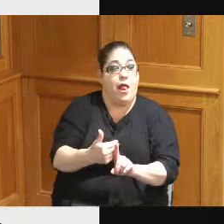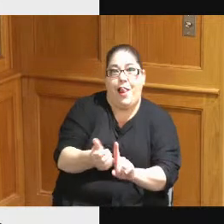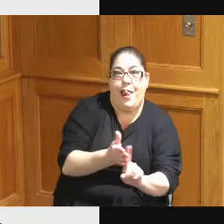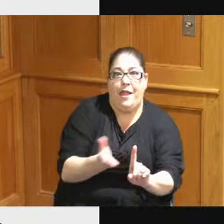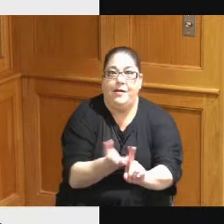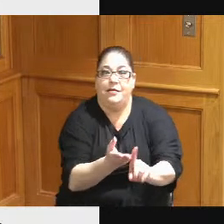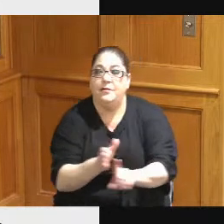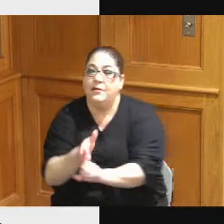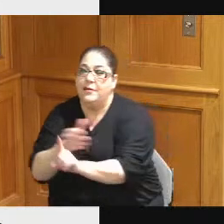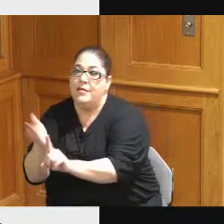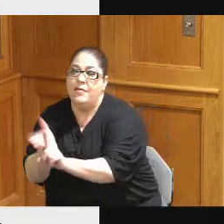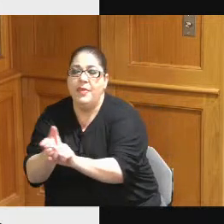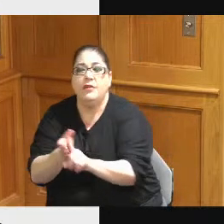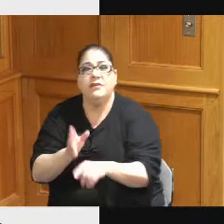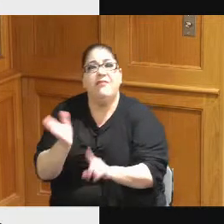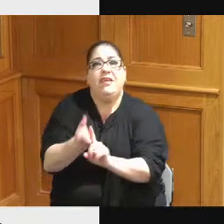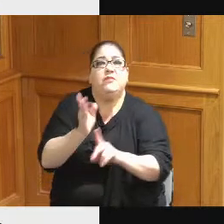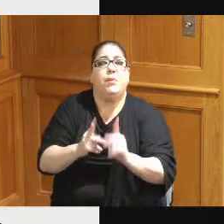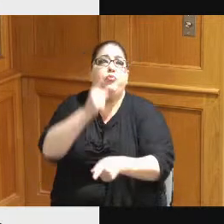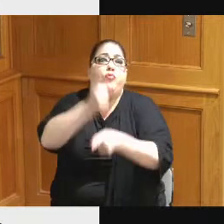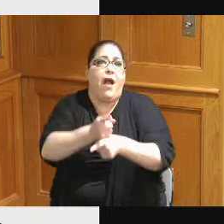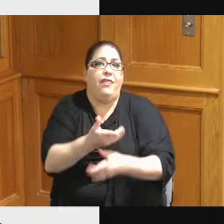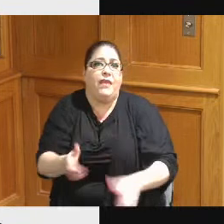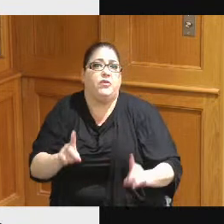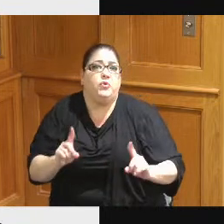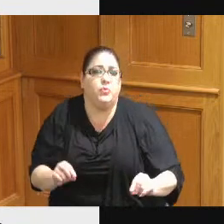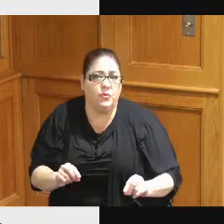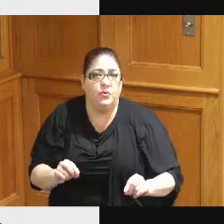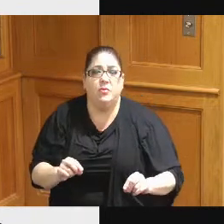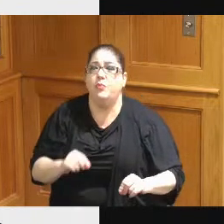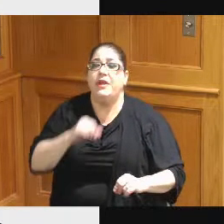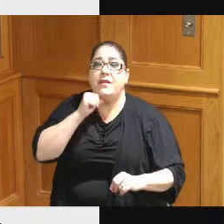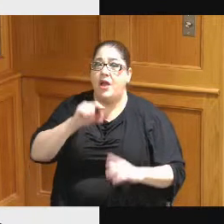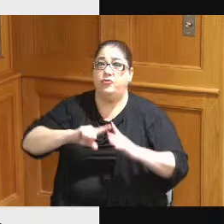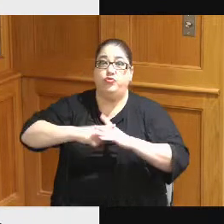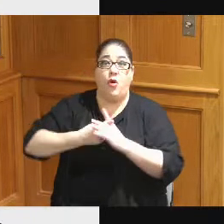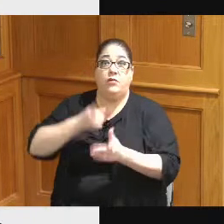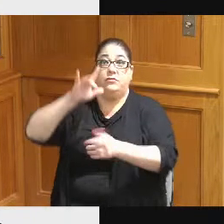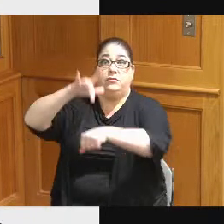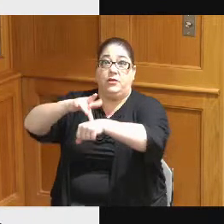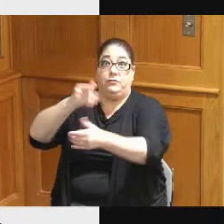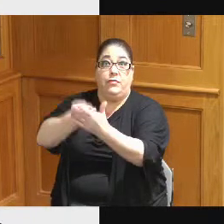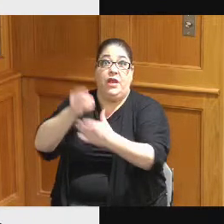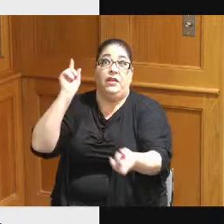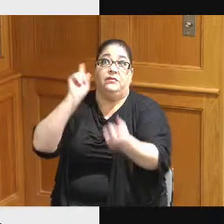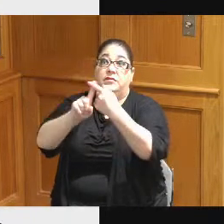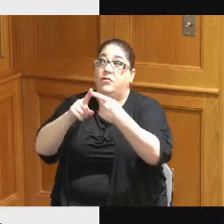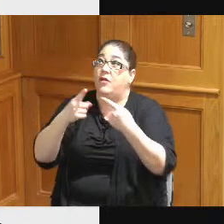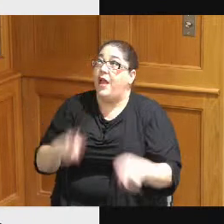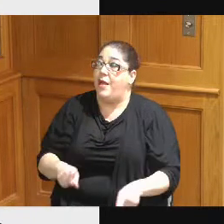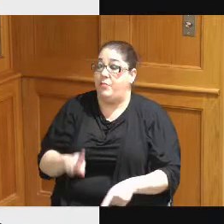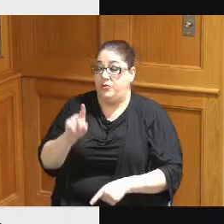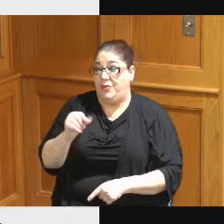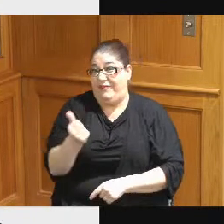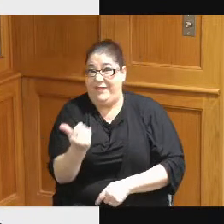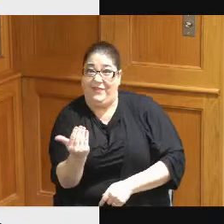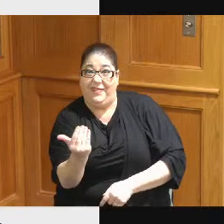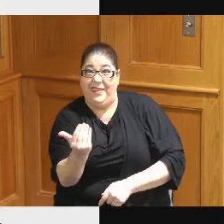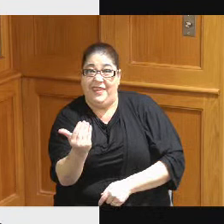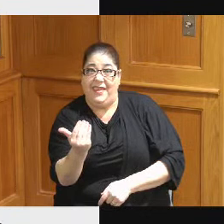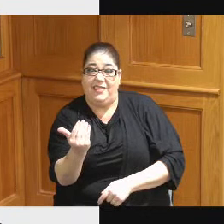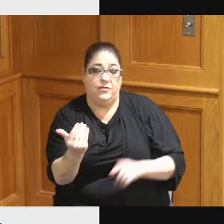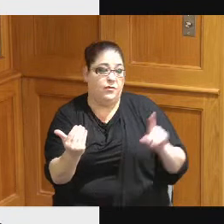because it was the right thing to do we didn't actually start handling the money until 2015. a